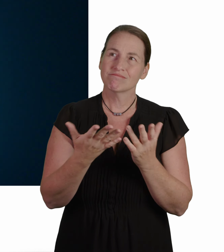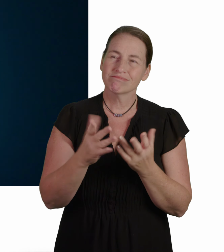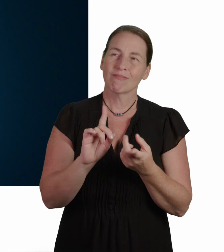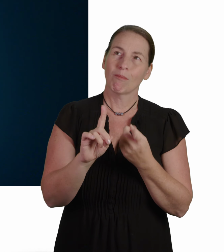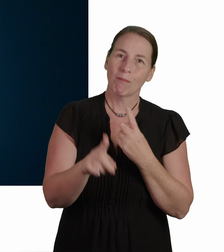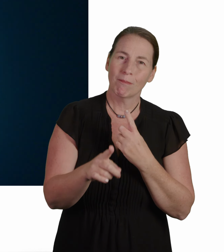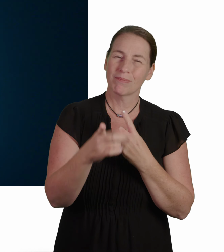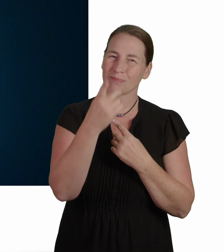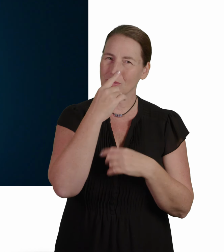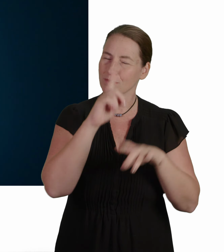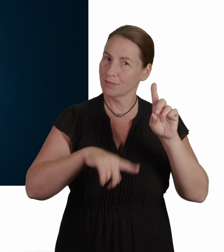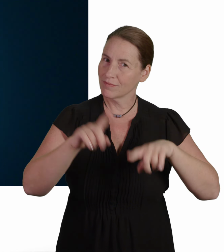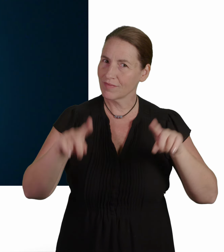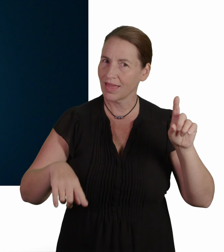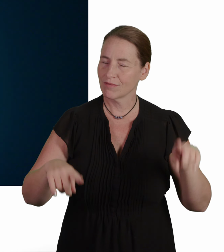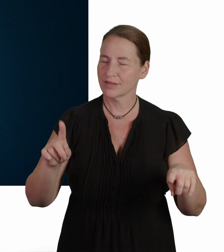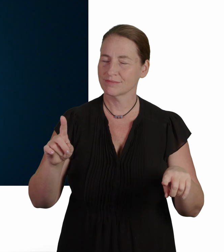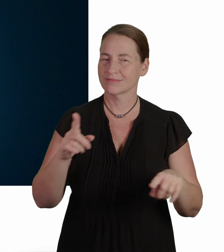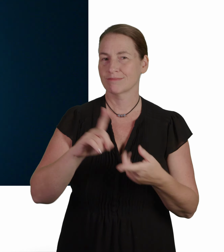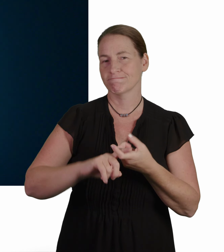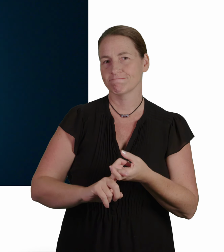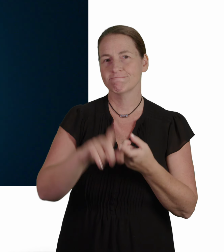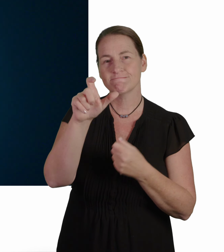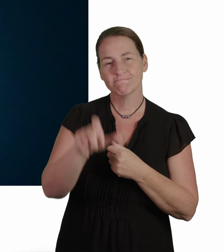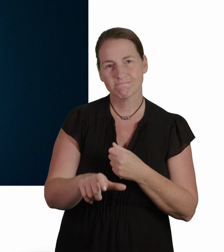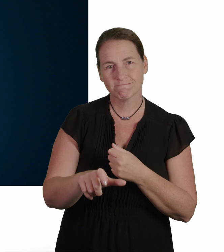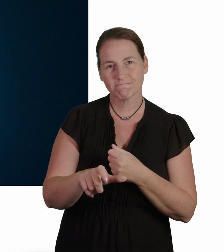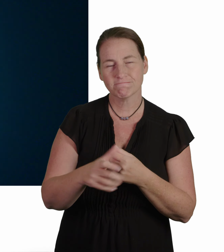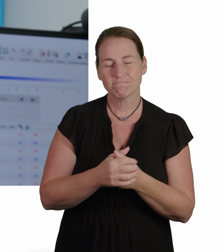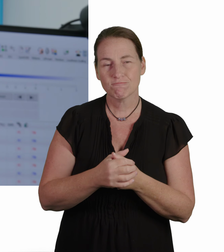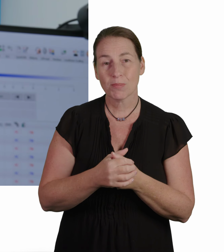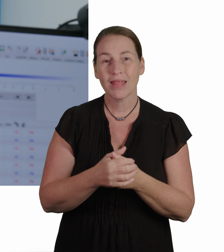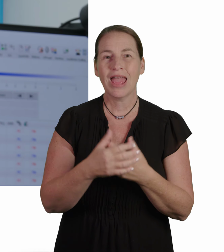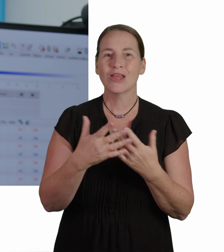and the outcome can vary greatly from one person to another. For that reason,